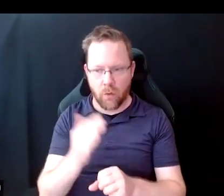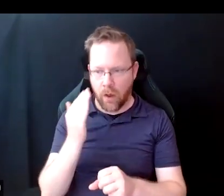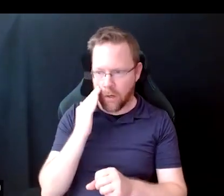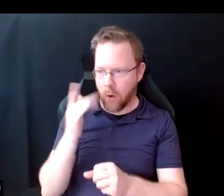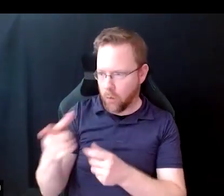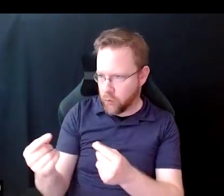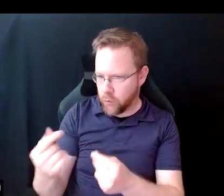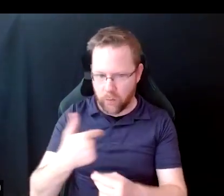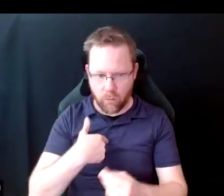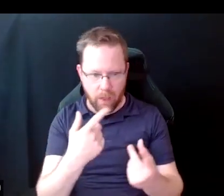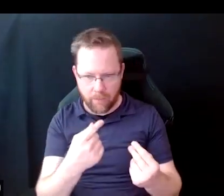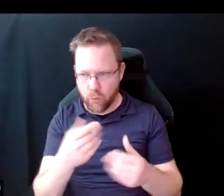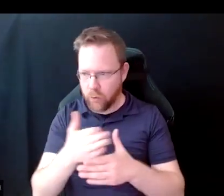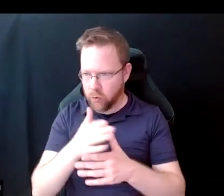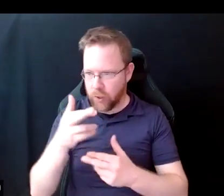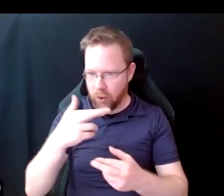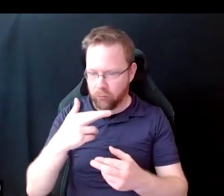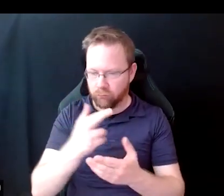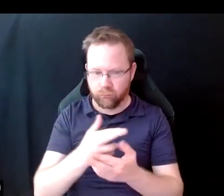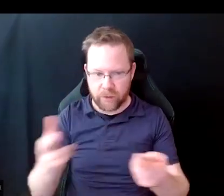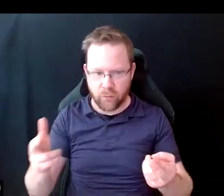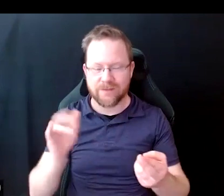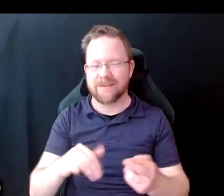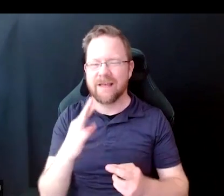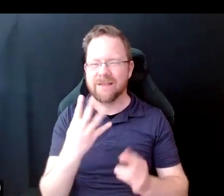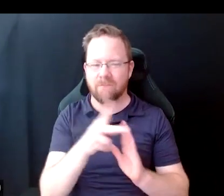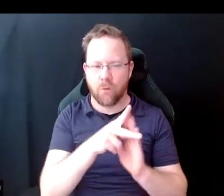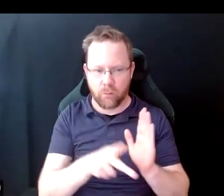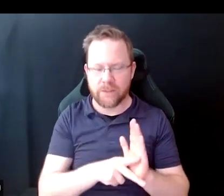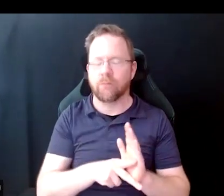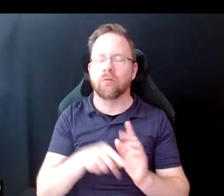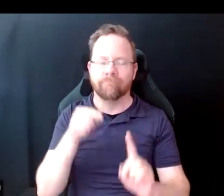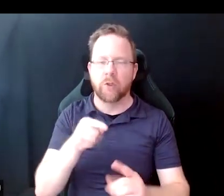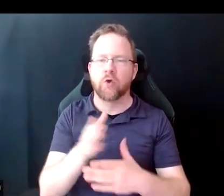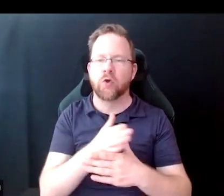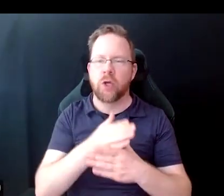resources, which is our fourth principle, is that we want to make sure that we are sharing information.